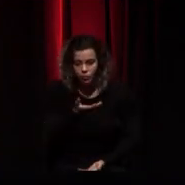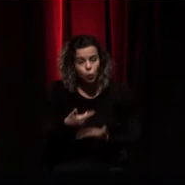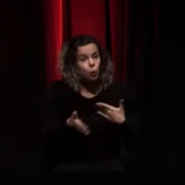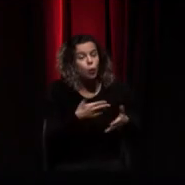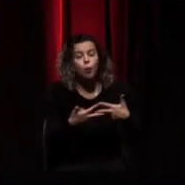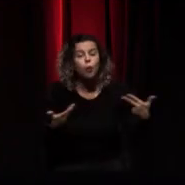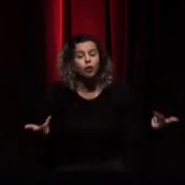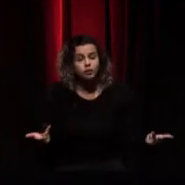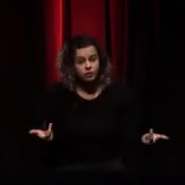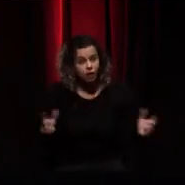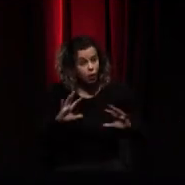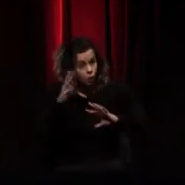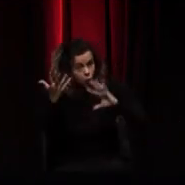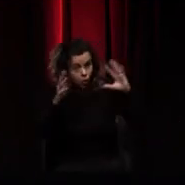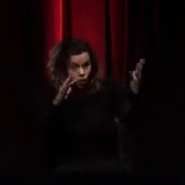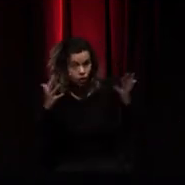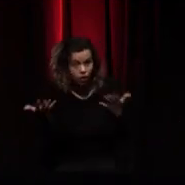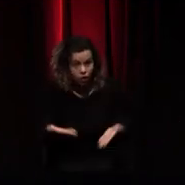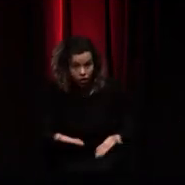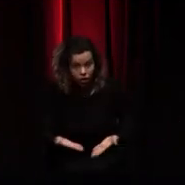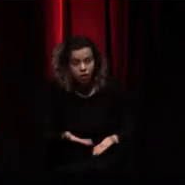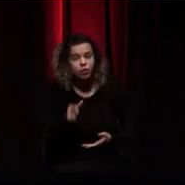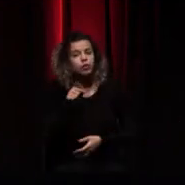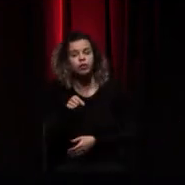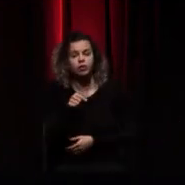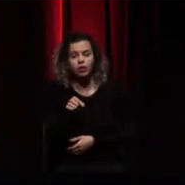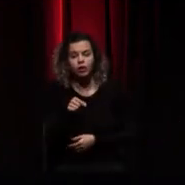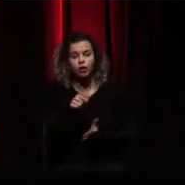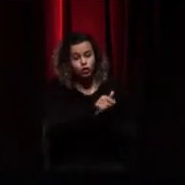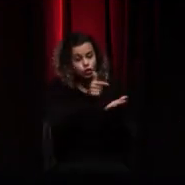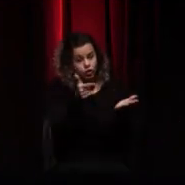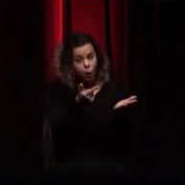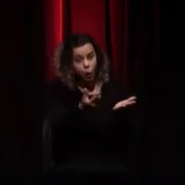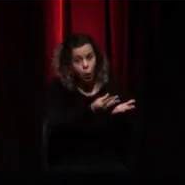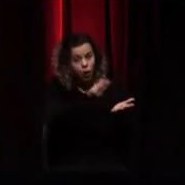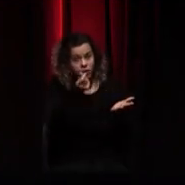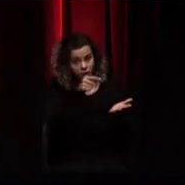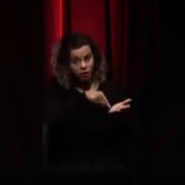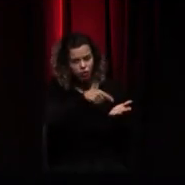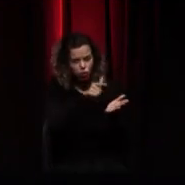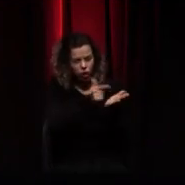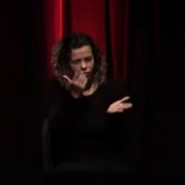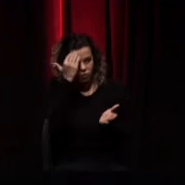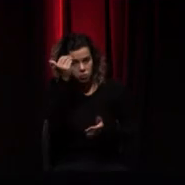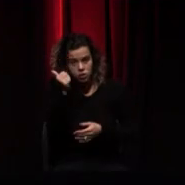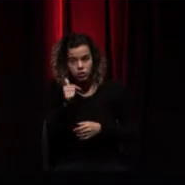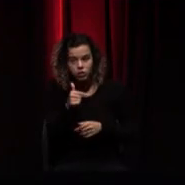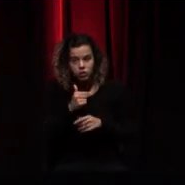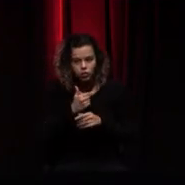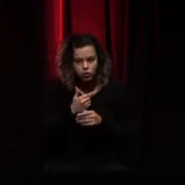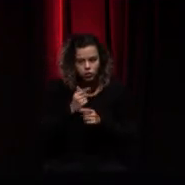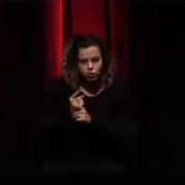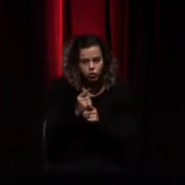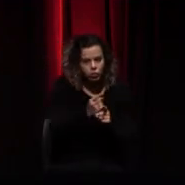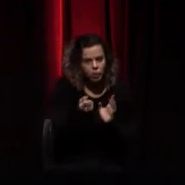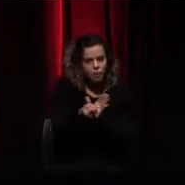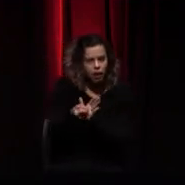Recently, quality papers have discovered the path brands took,